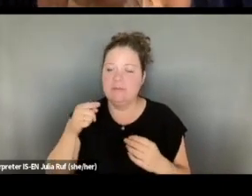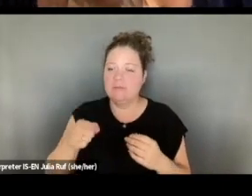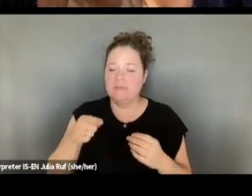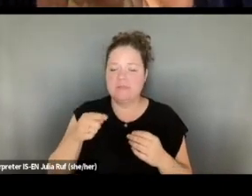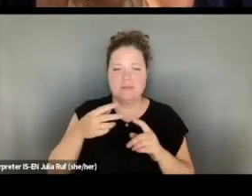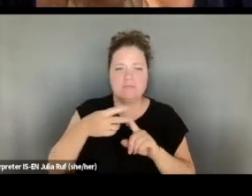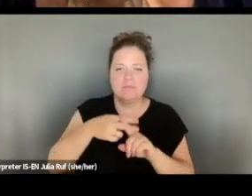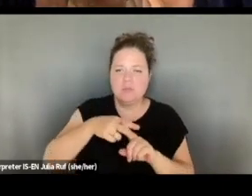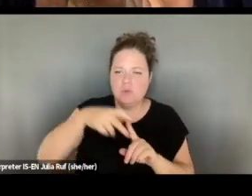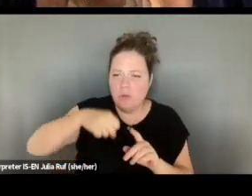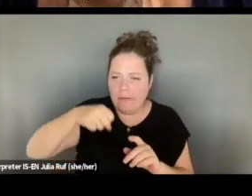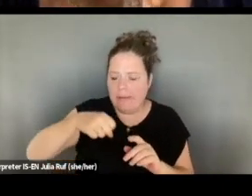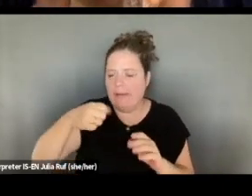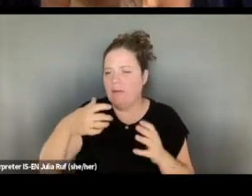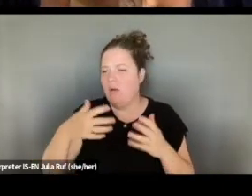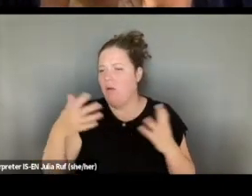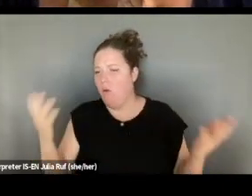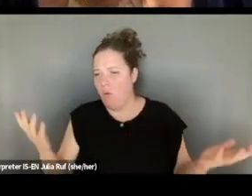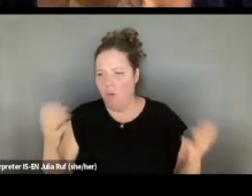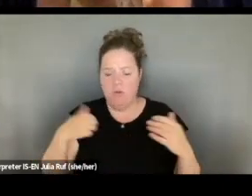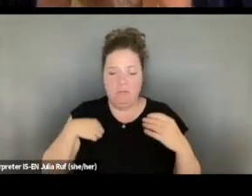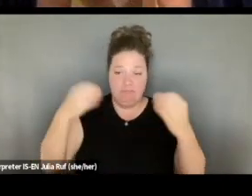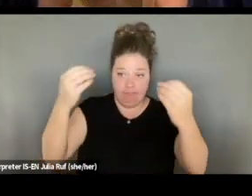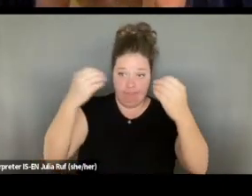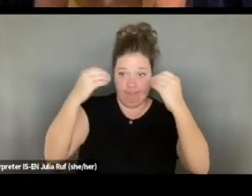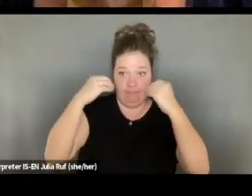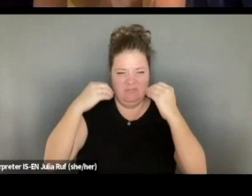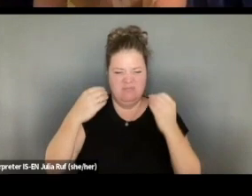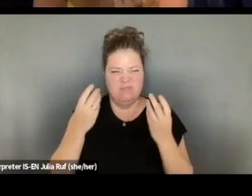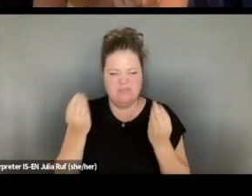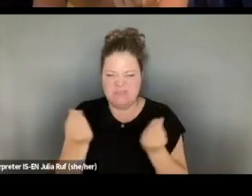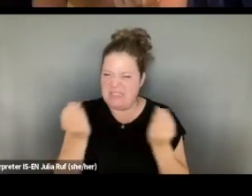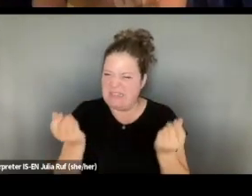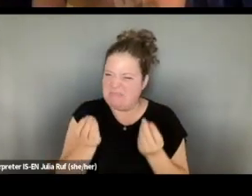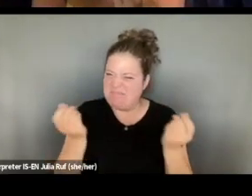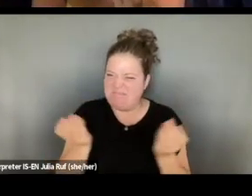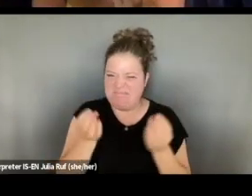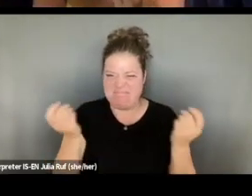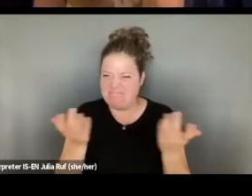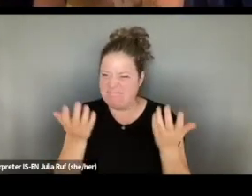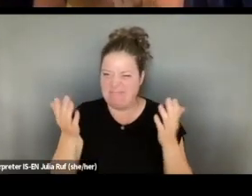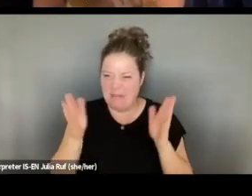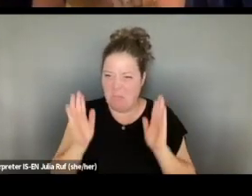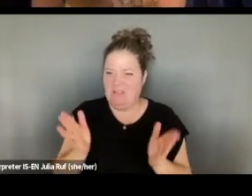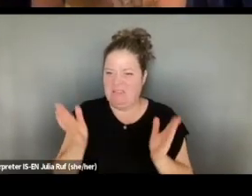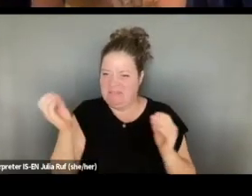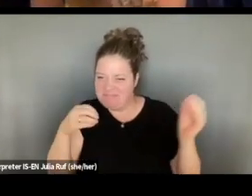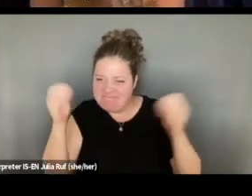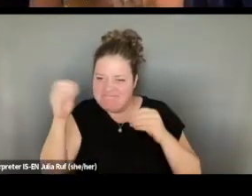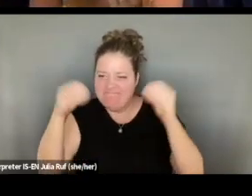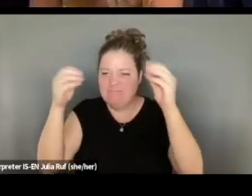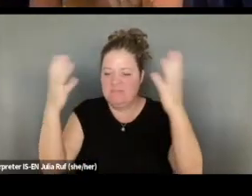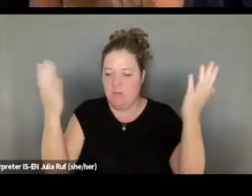like to receive as a participant in this kind of training, then please share it with us. And if you do not want to share it right now, then